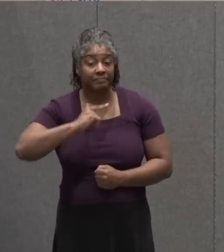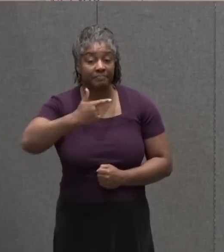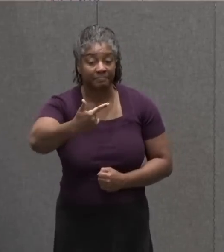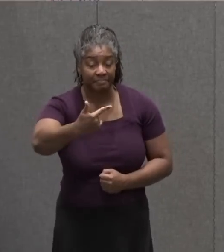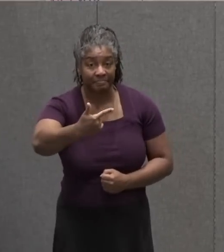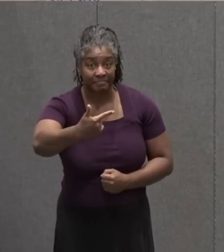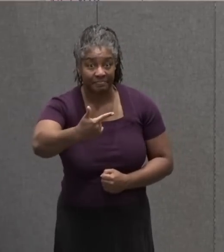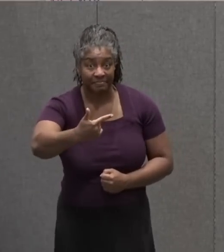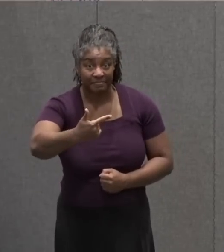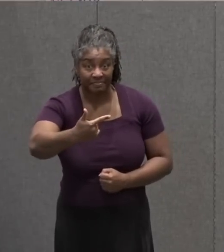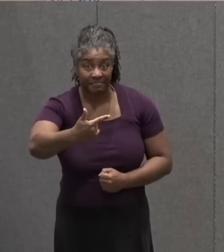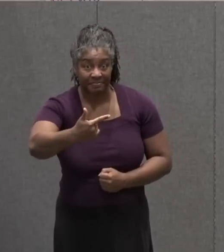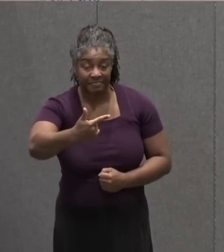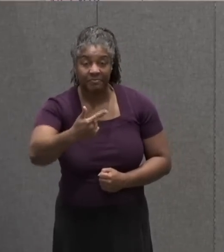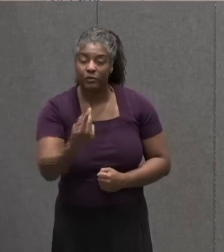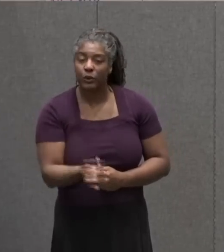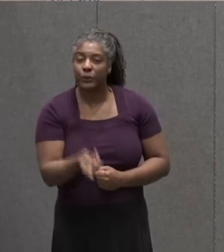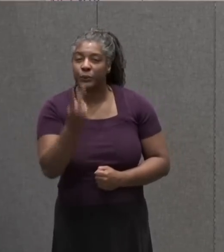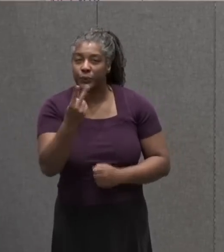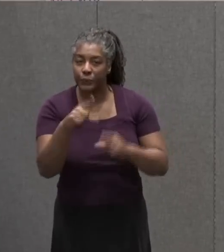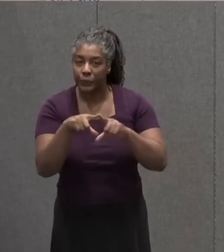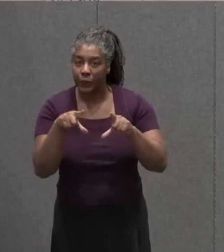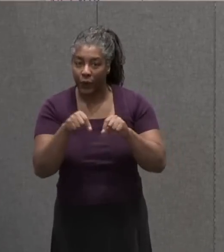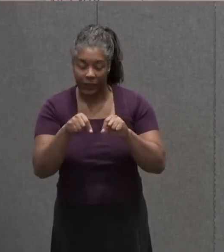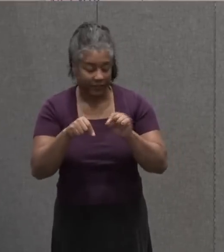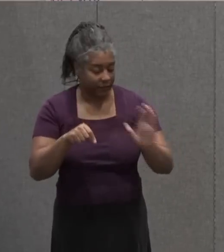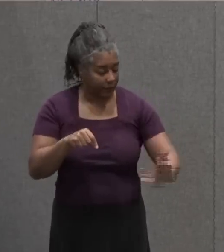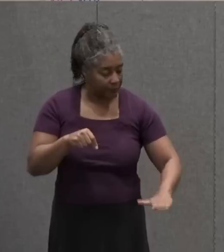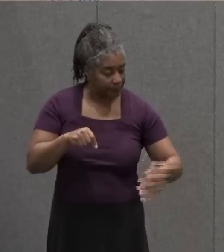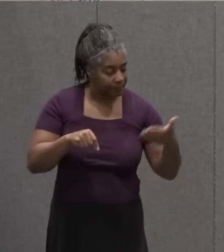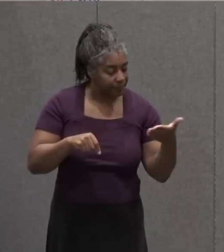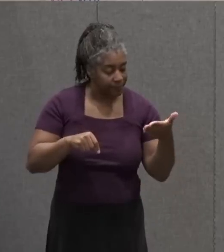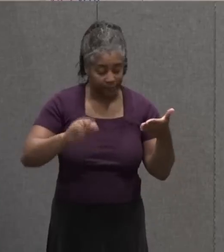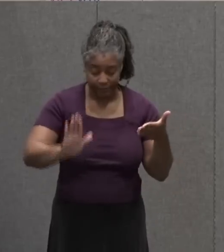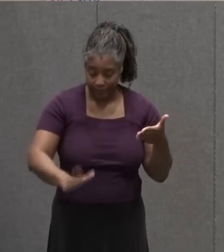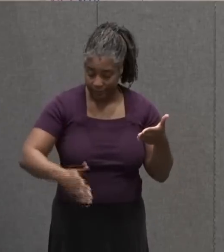and turn them face up where you can see the pictures.